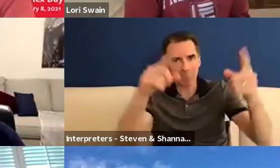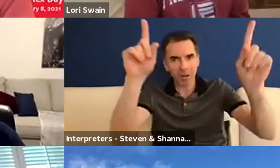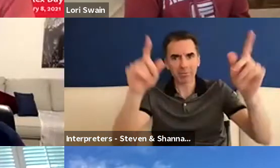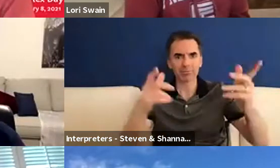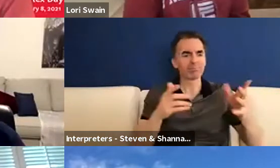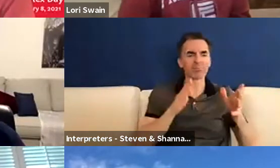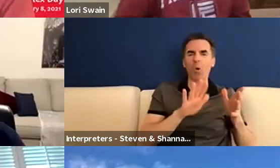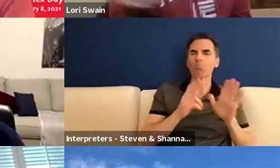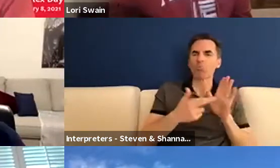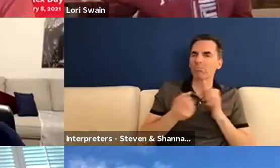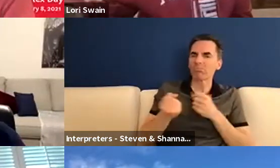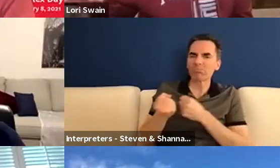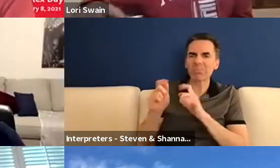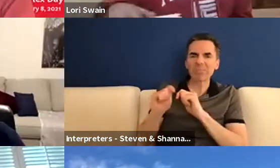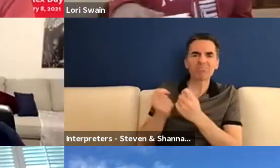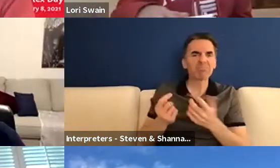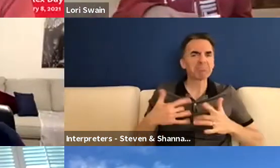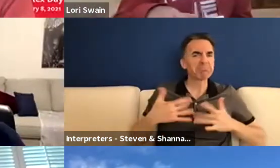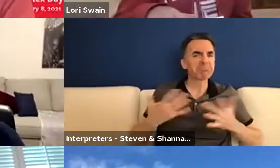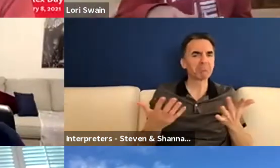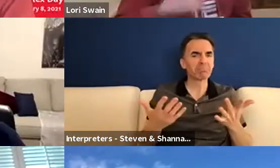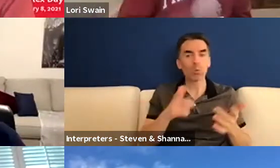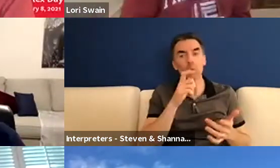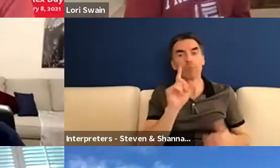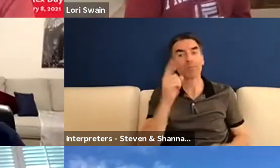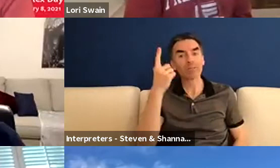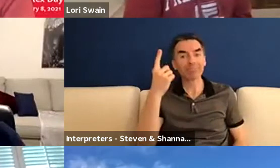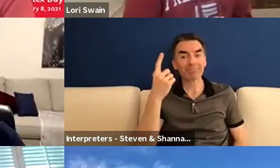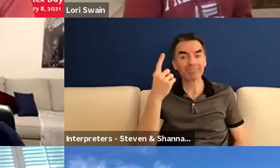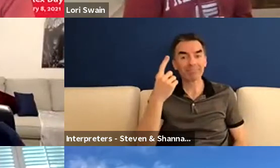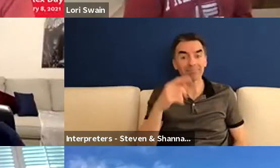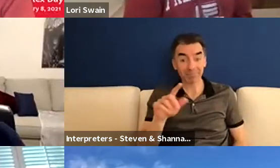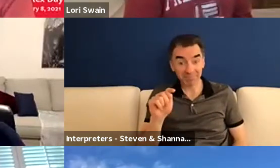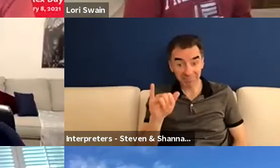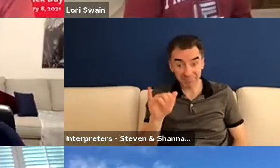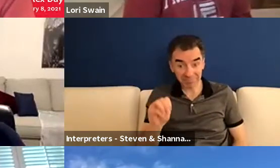want me to go in an order? Or does someone want to unmute Tim's unmuting? First, I guess he gets he wins.